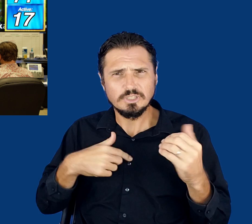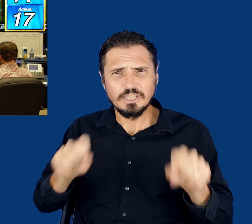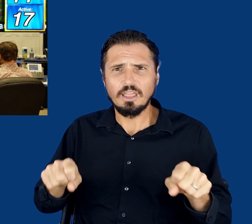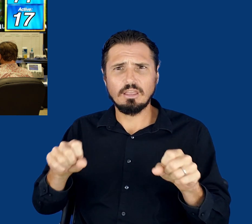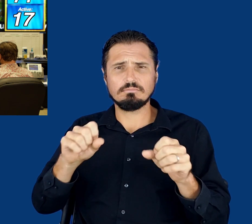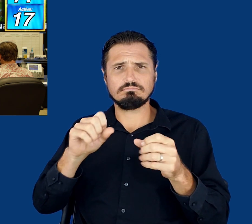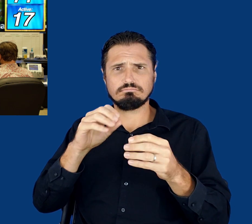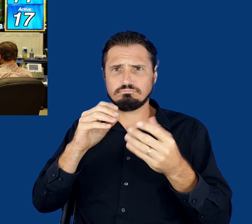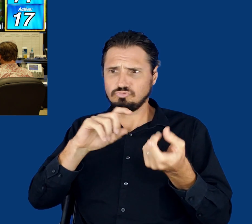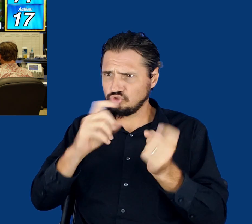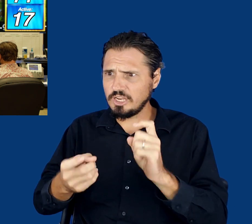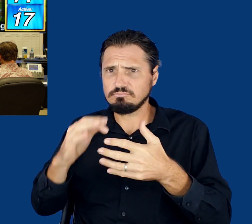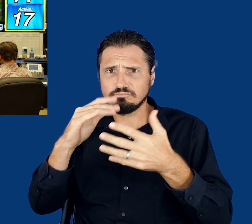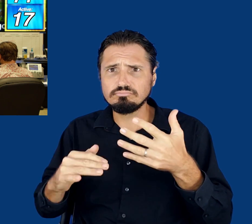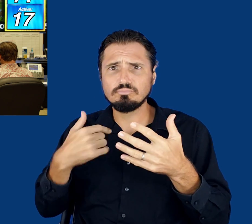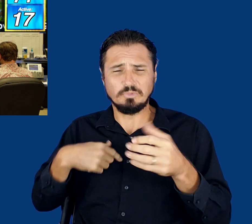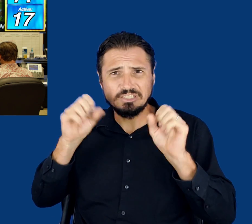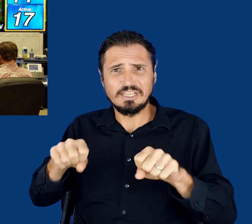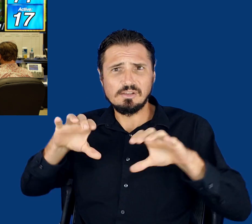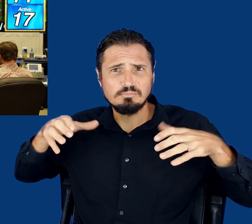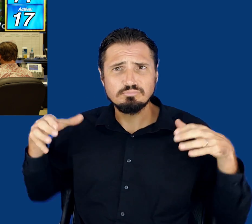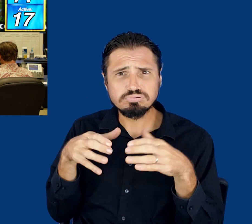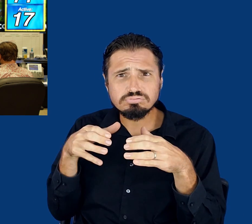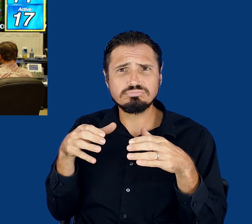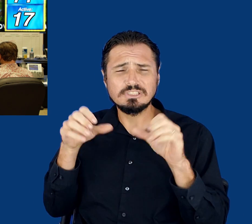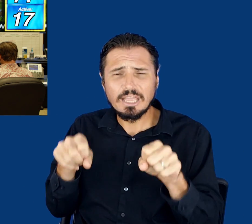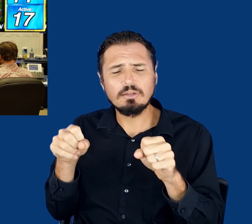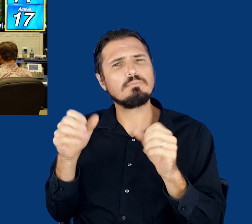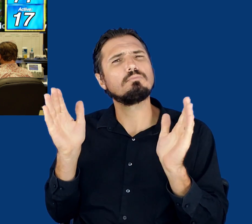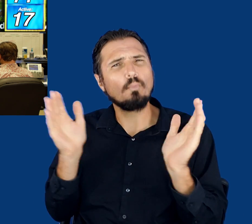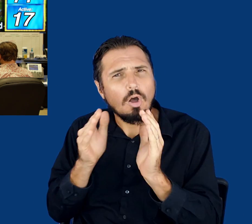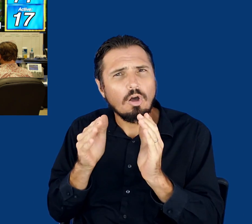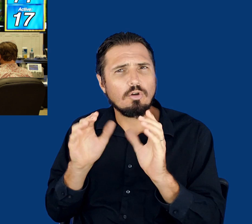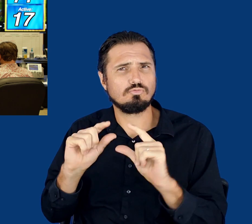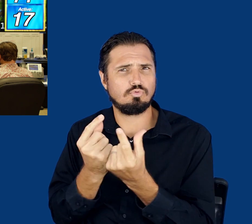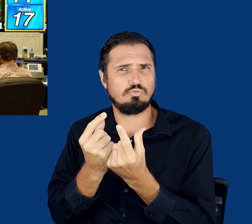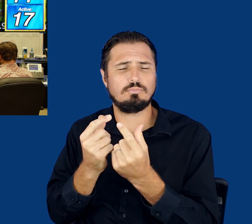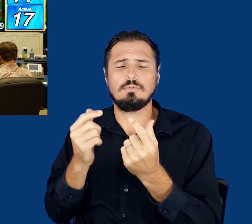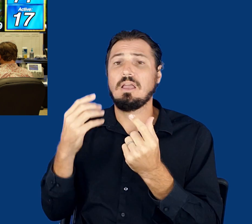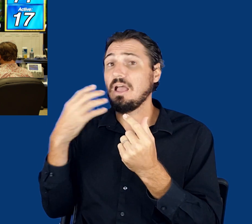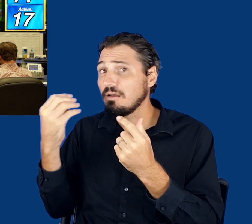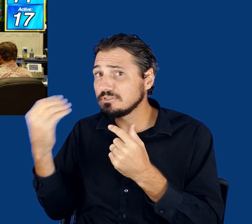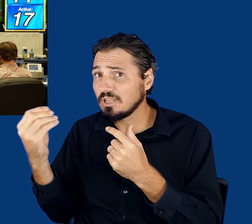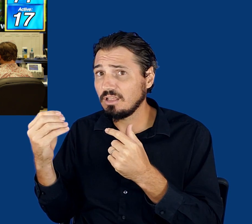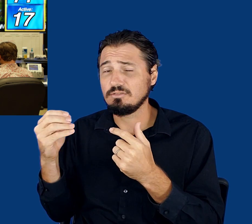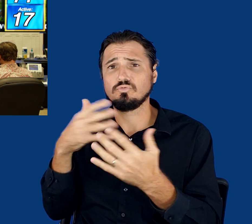We can gather safely: smaller groups, outdoors, keeping our distance, and with masks